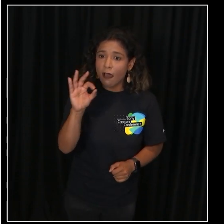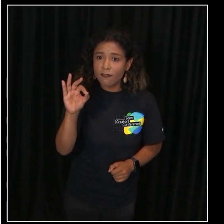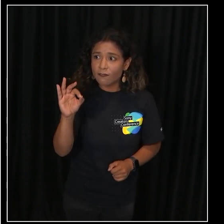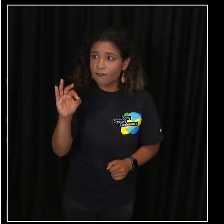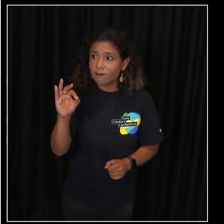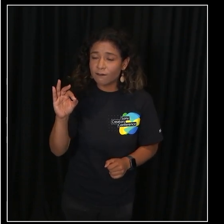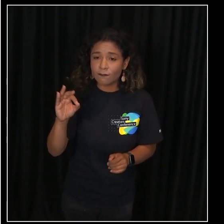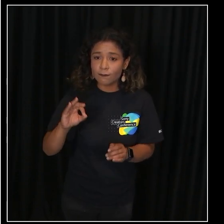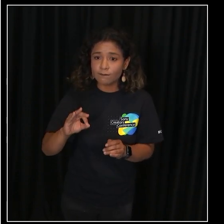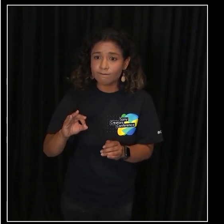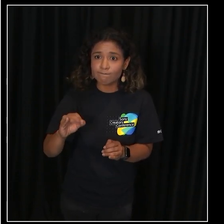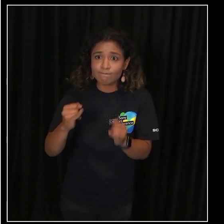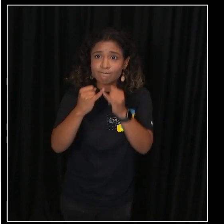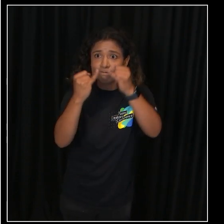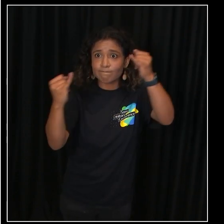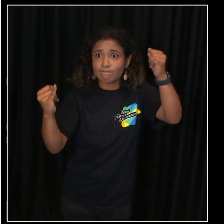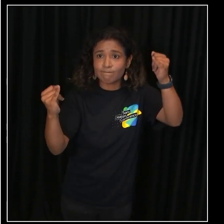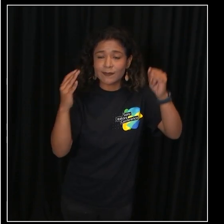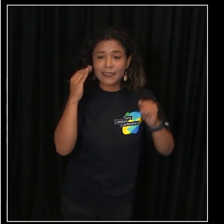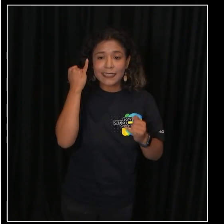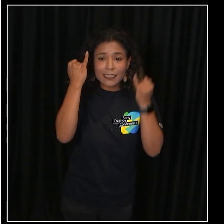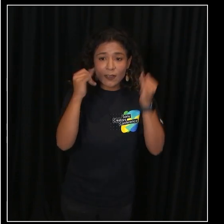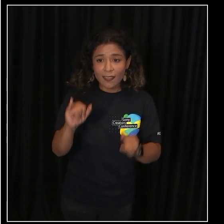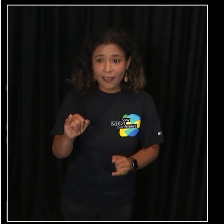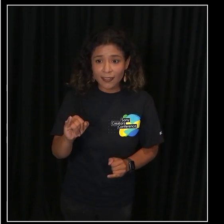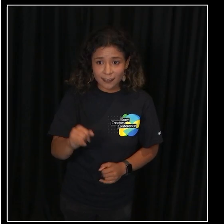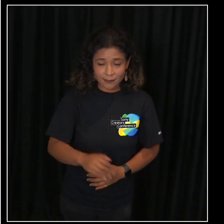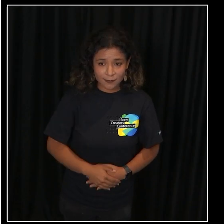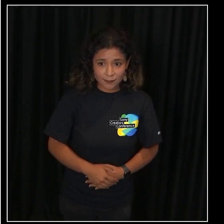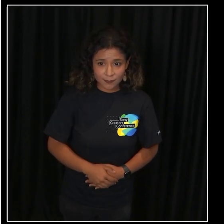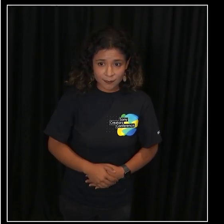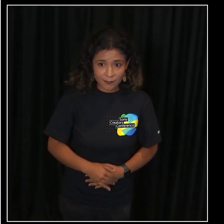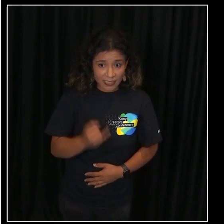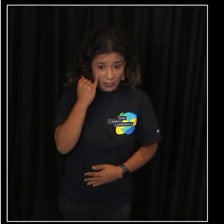If we get really close to the buffer or sorry, not the buffer, the camera plane.